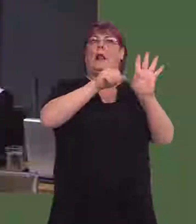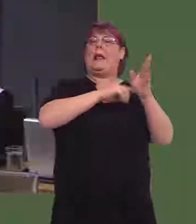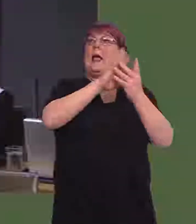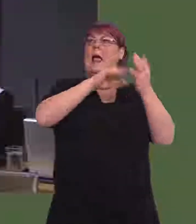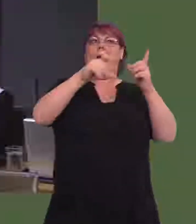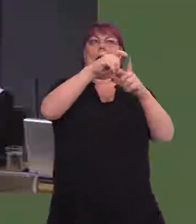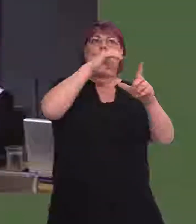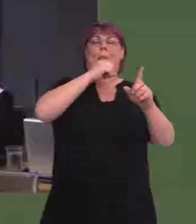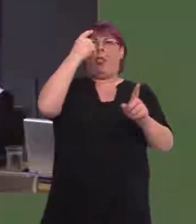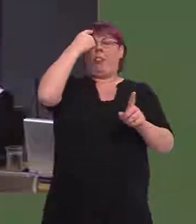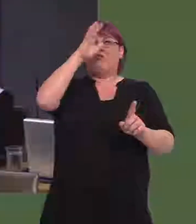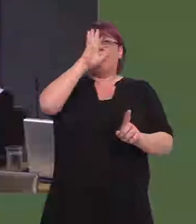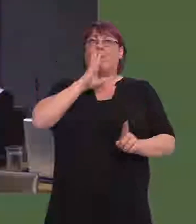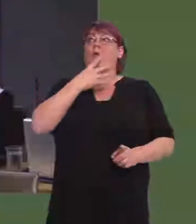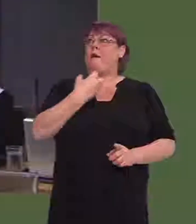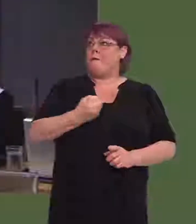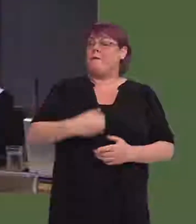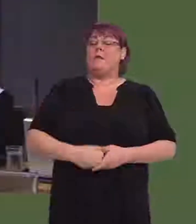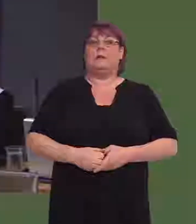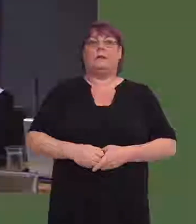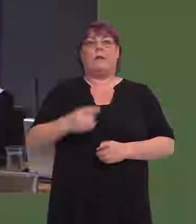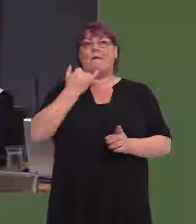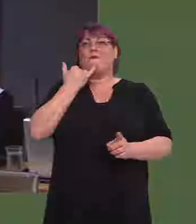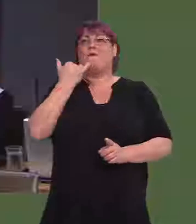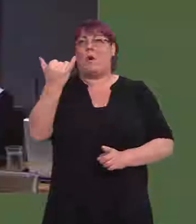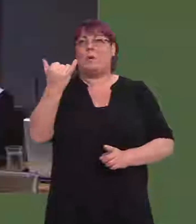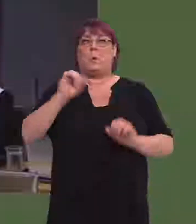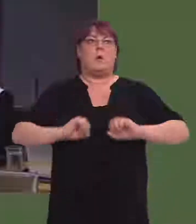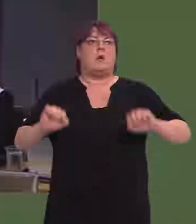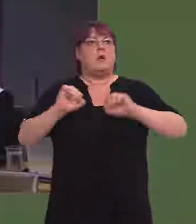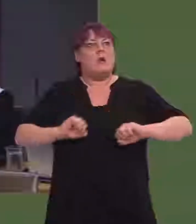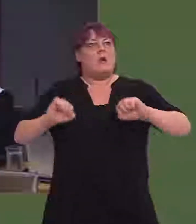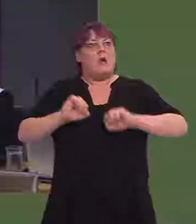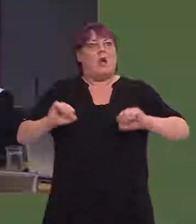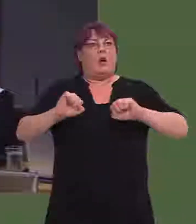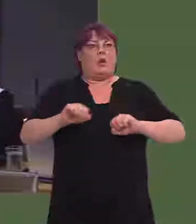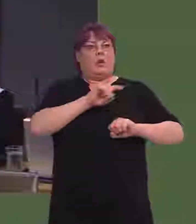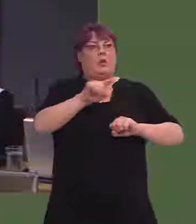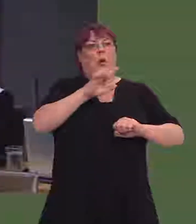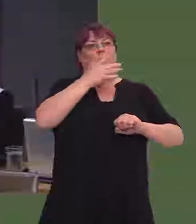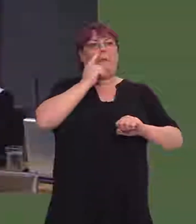a stroke and they eventually had to take the patient themselves to Ysbyty Gwynedd and saw